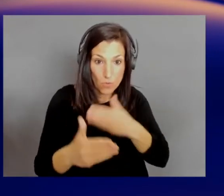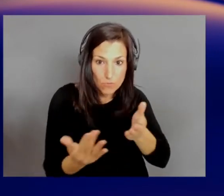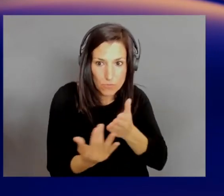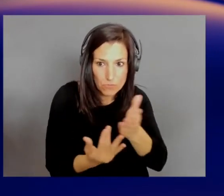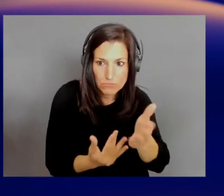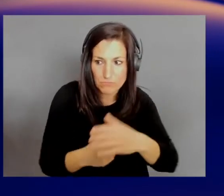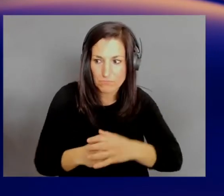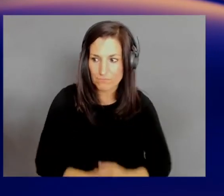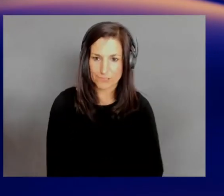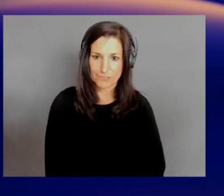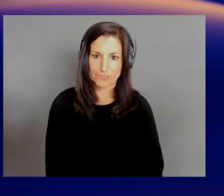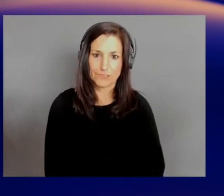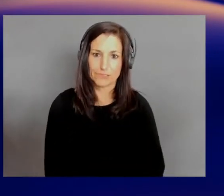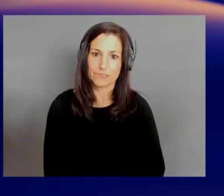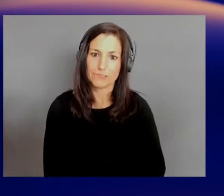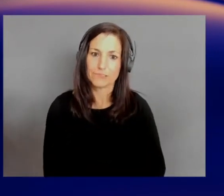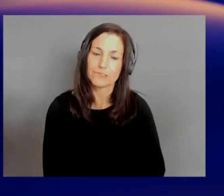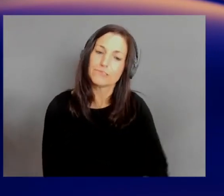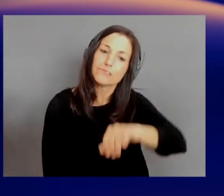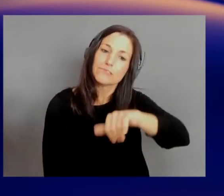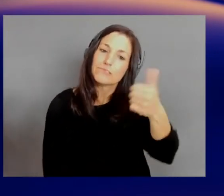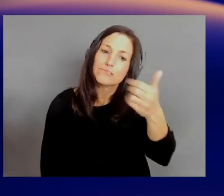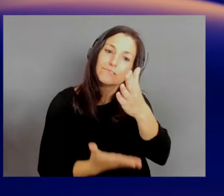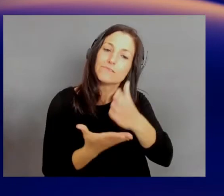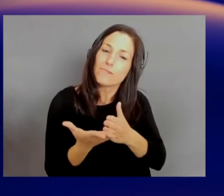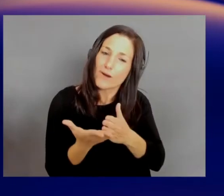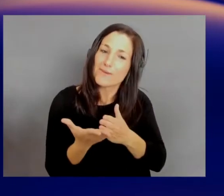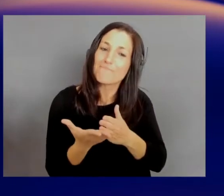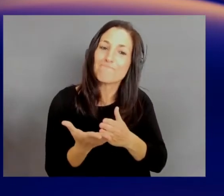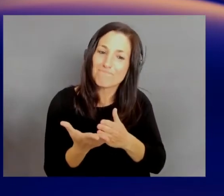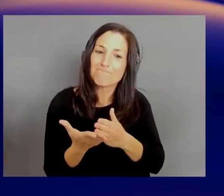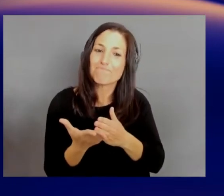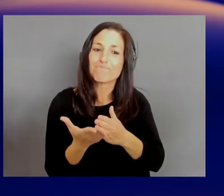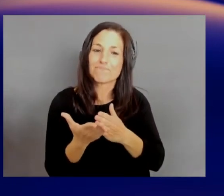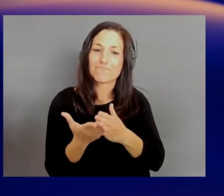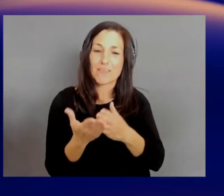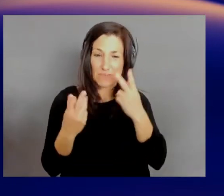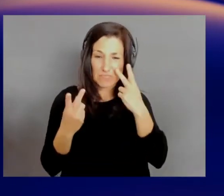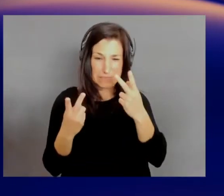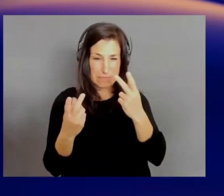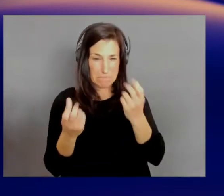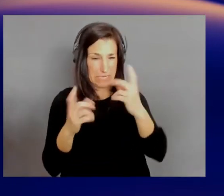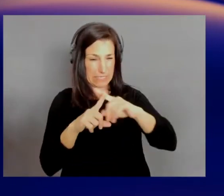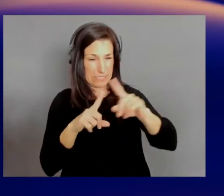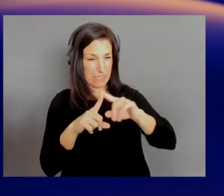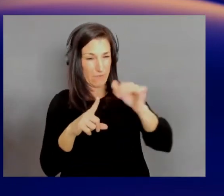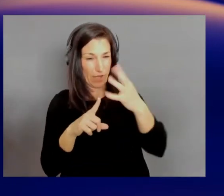The other aspect of it is that when you look at multichannel communications, when you're taking customers down